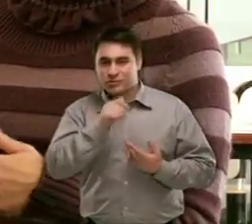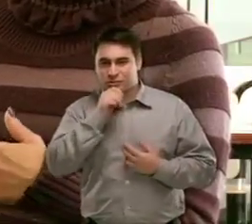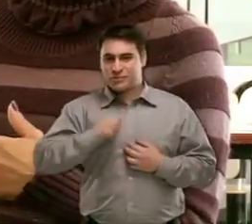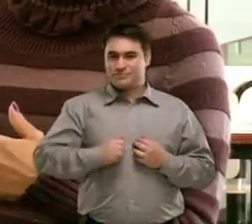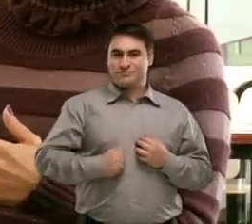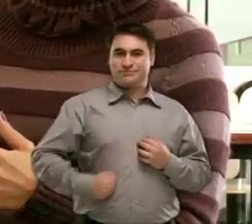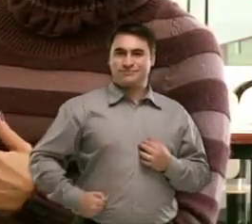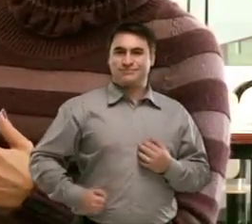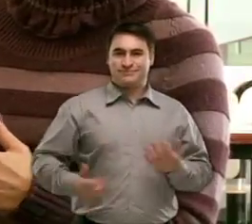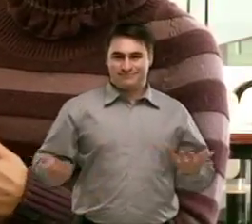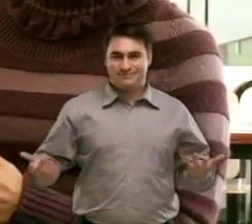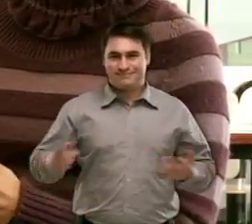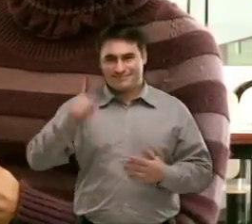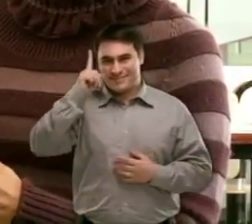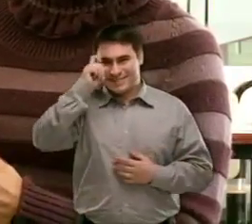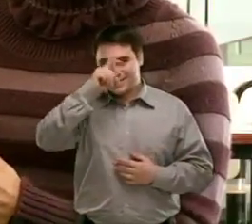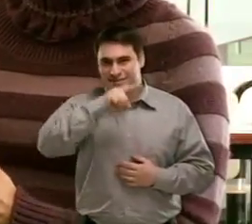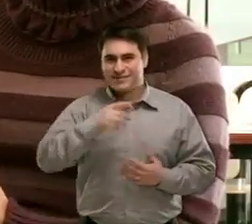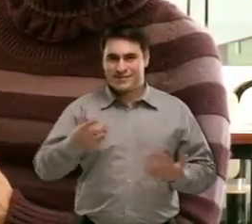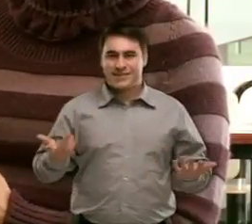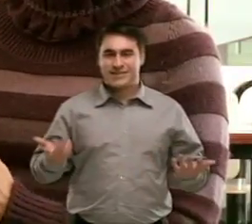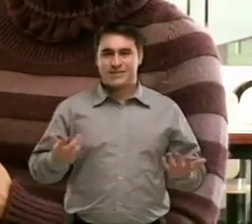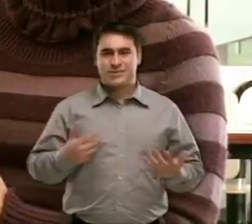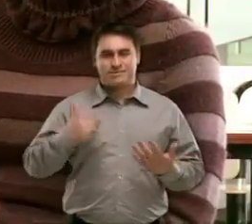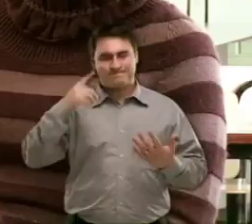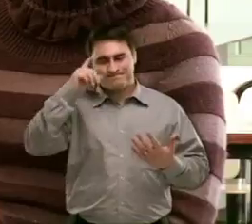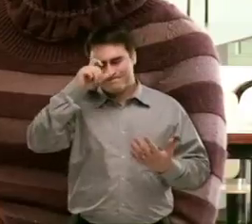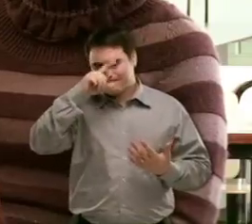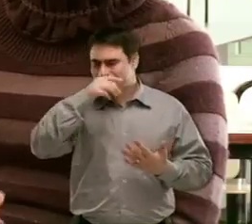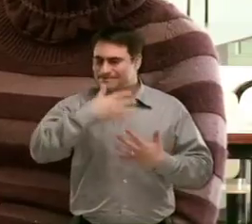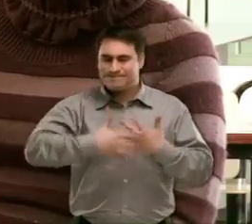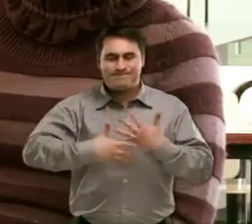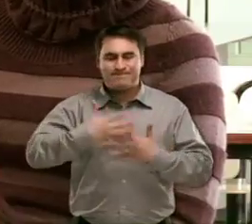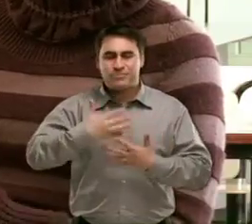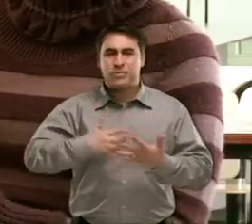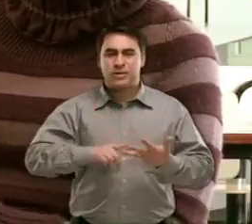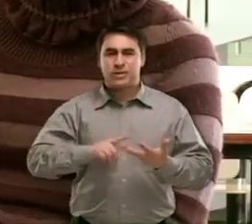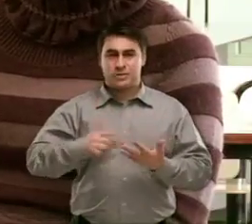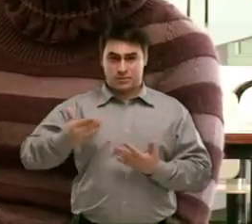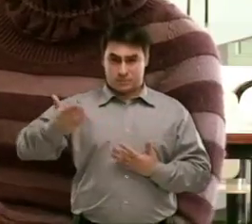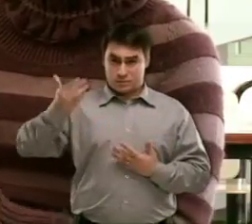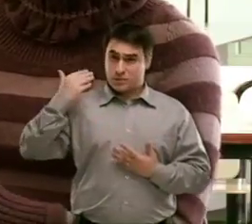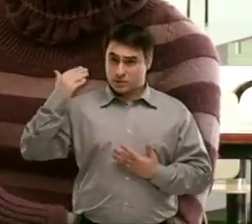so it was very, very, very difficult to work with him at that time.